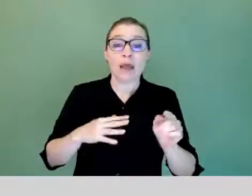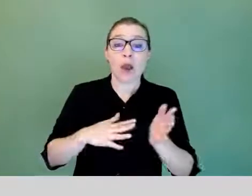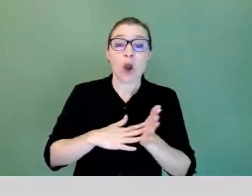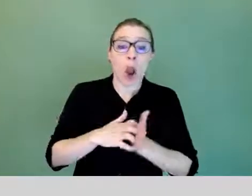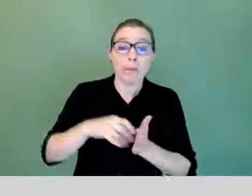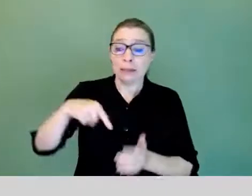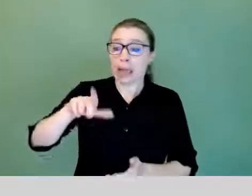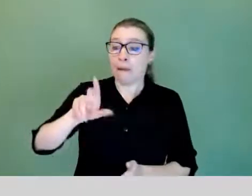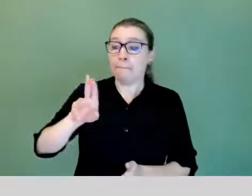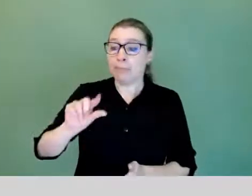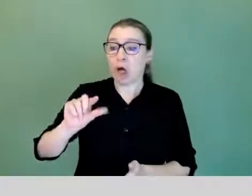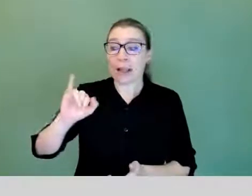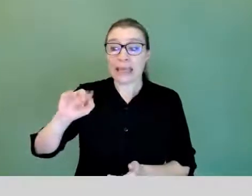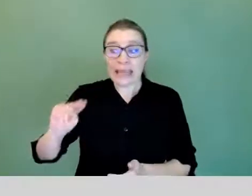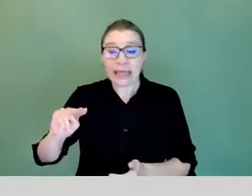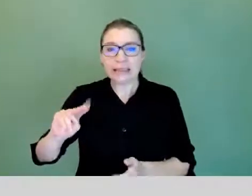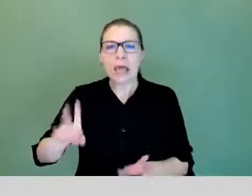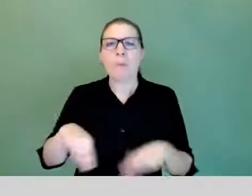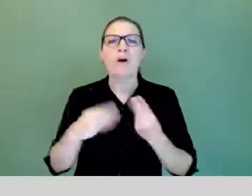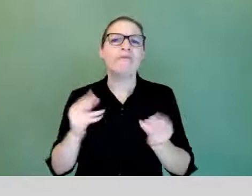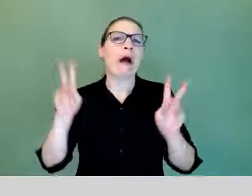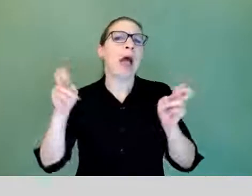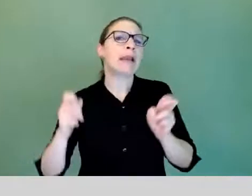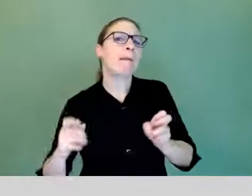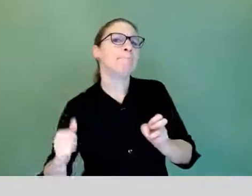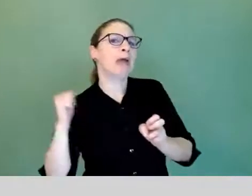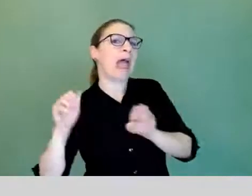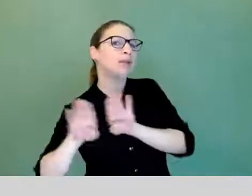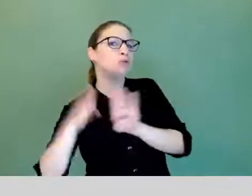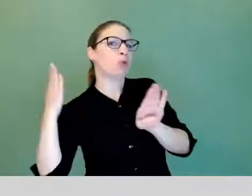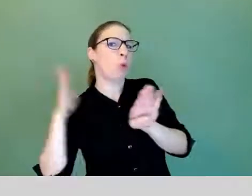these compromise module provide the backdoor entry to the system.